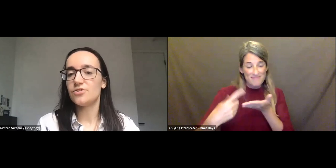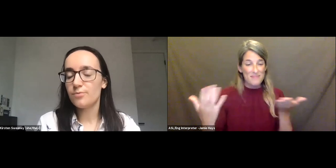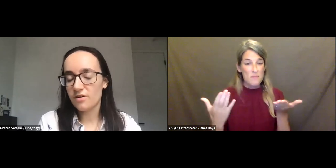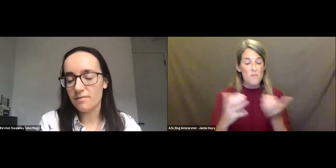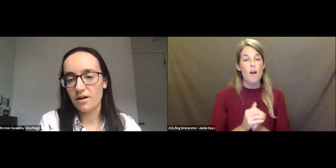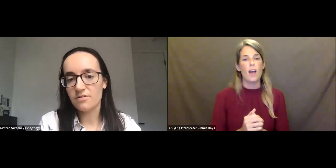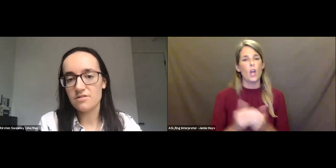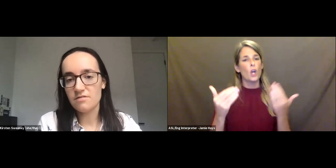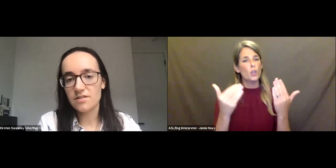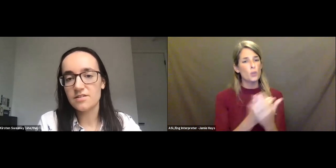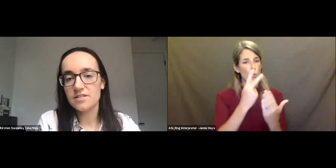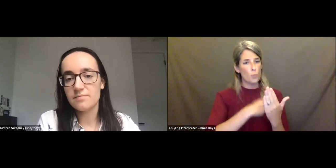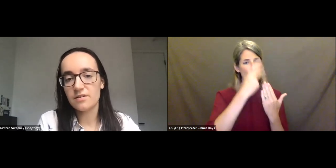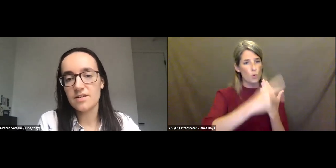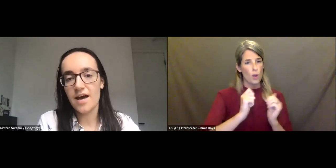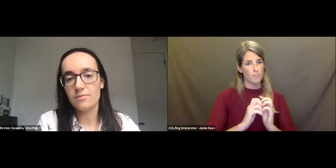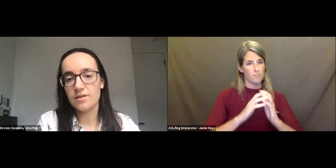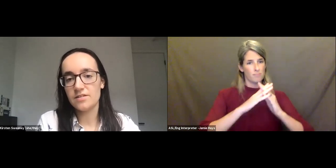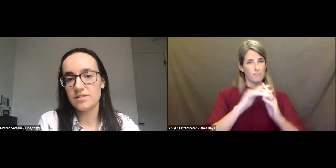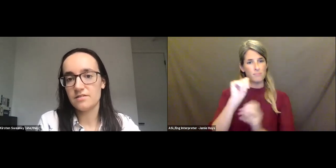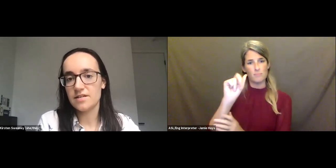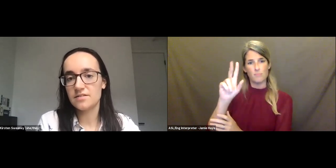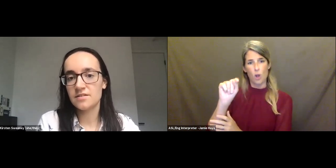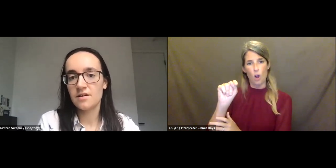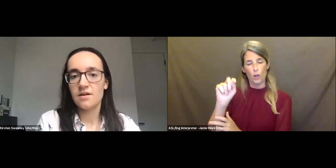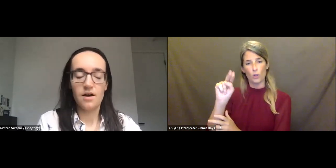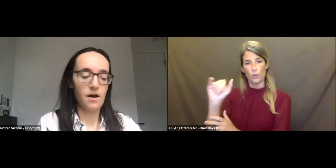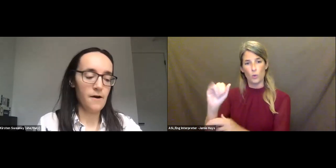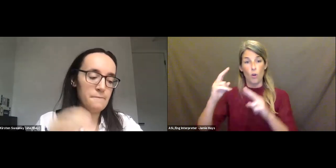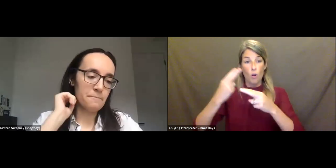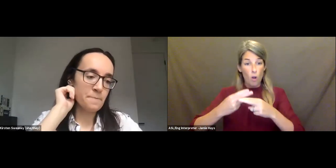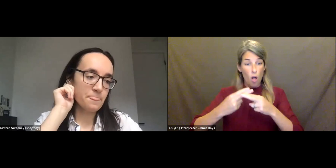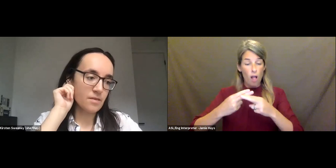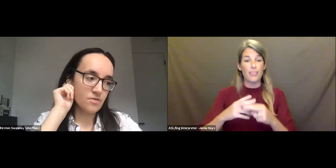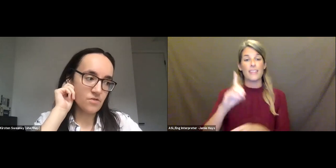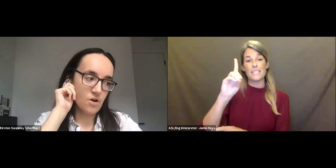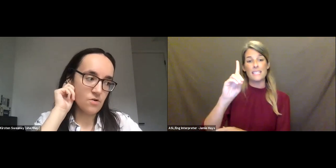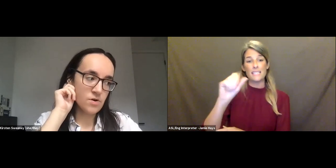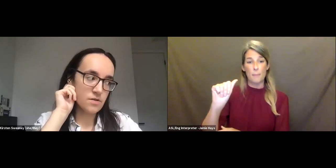new program at A.R.T./New York, the Disability Equity Series. So